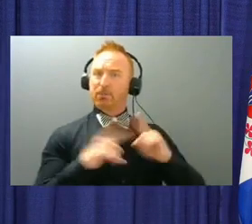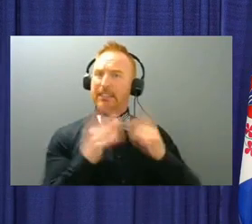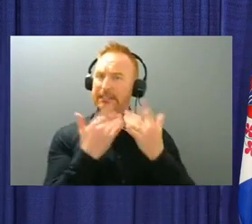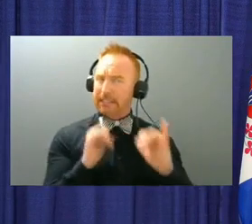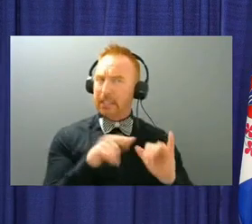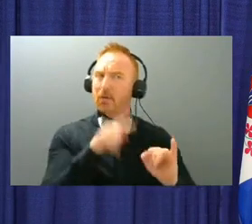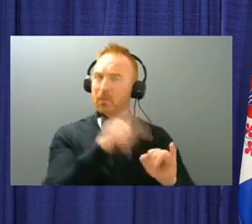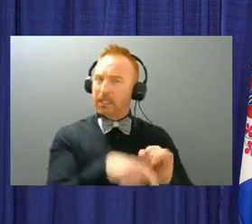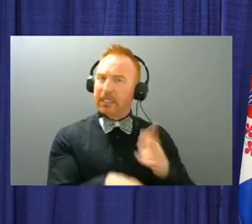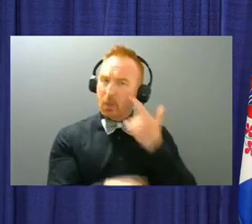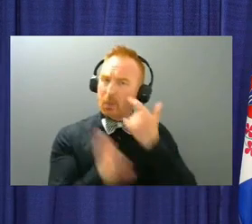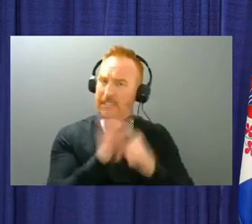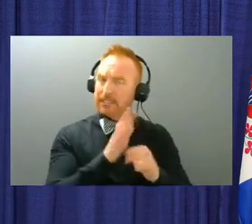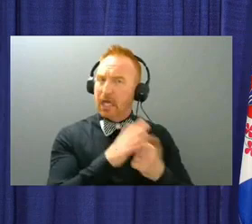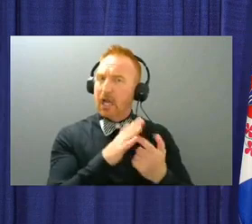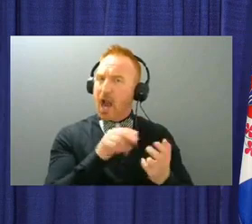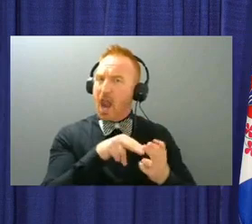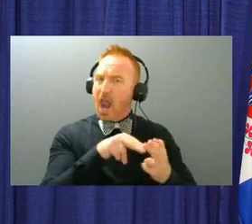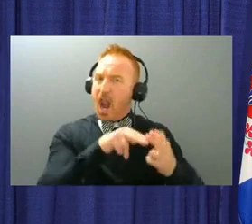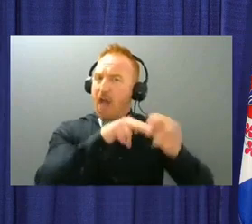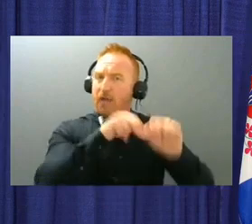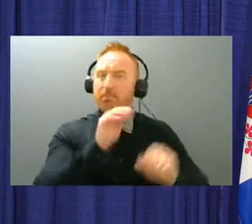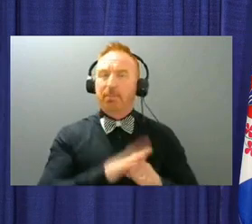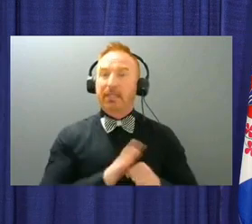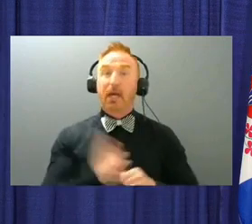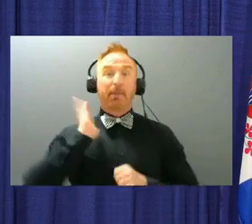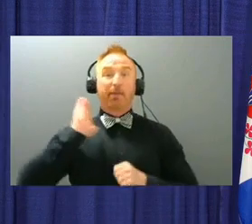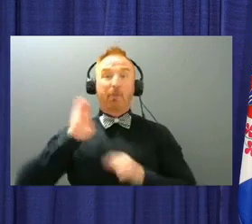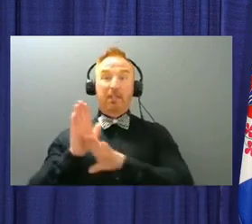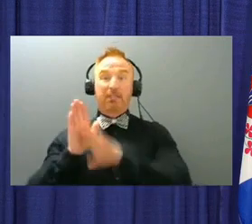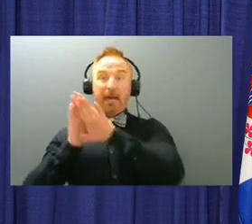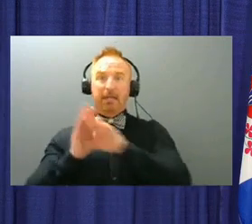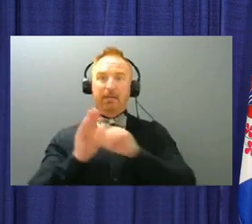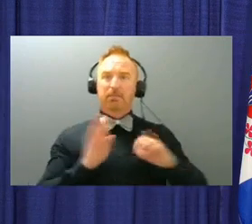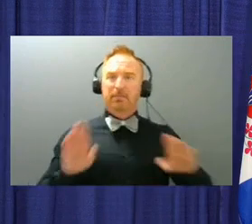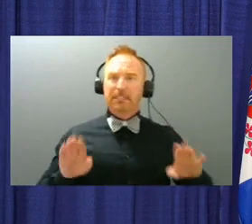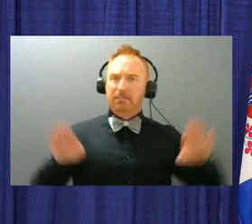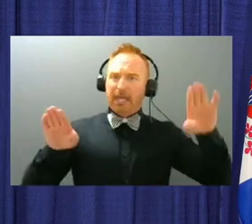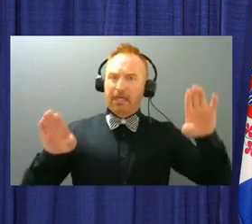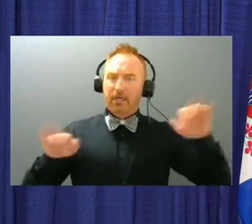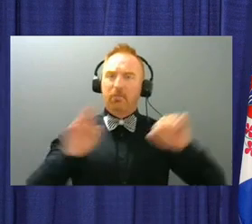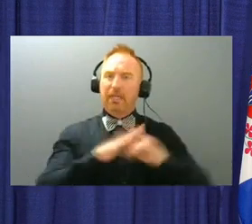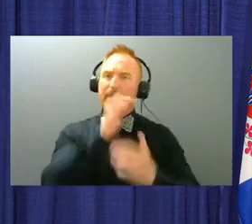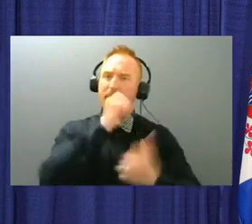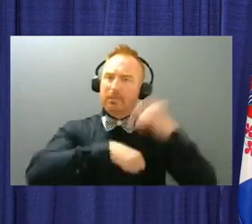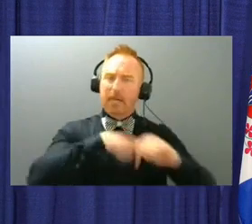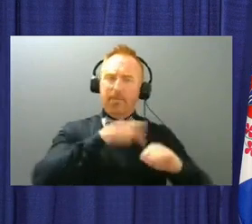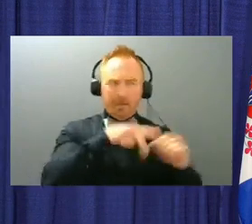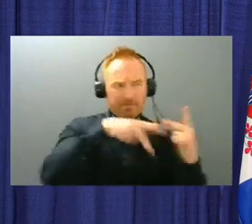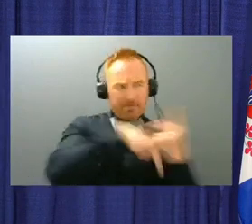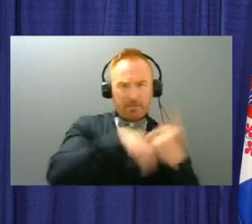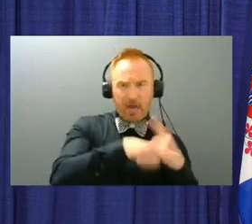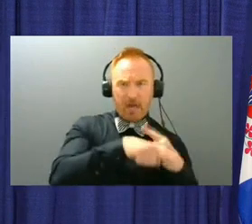there are a number of differences from the previous spike in BC. Most cases are traceable to known contacts and clusters.